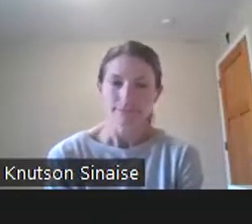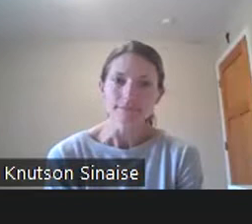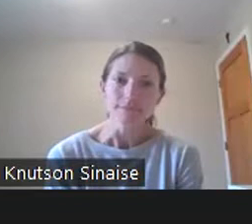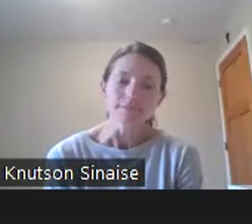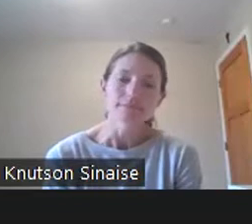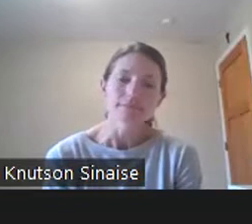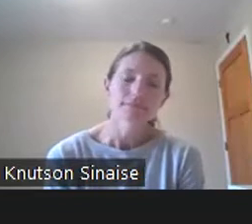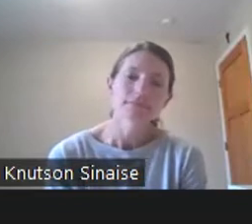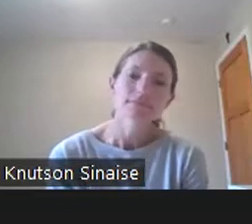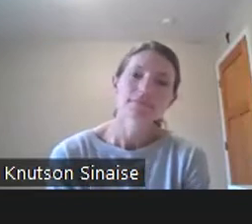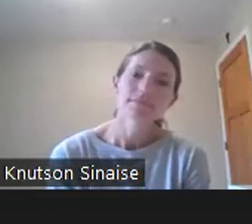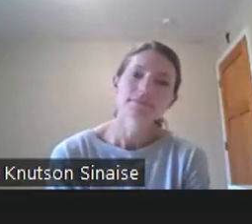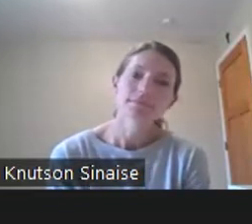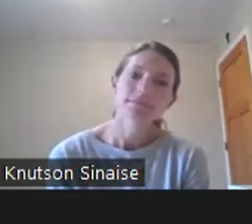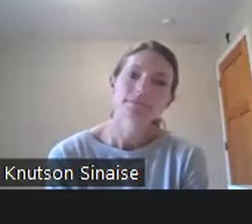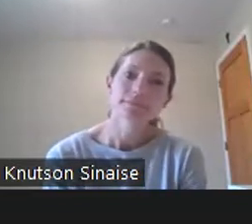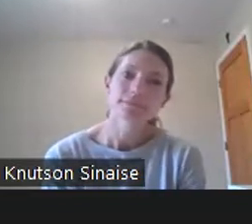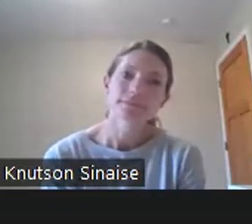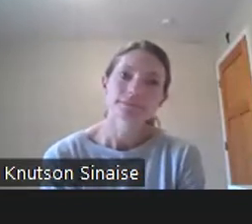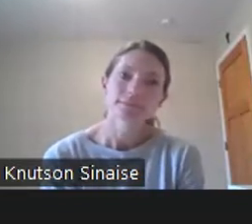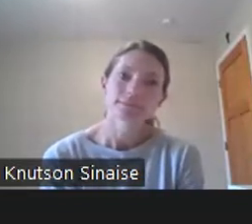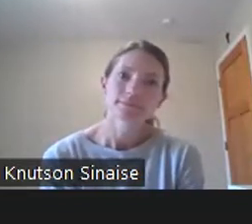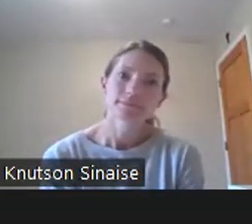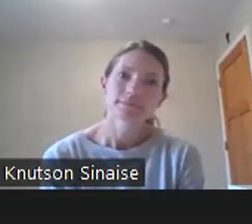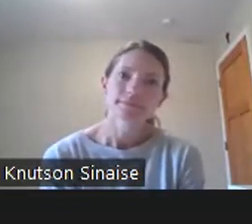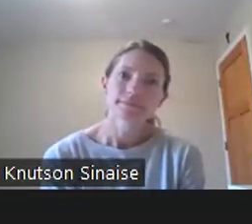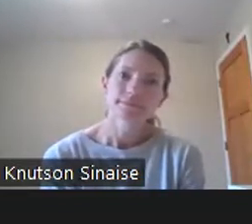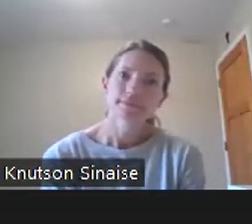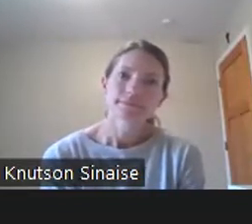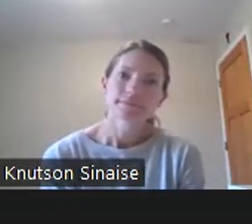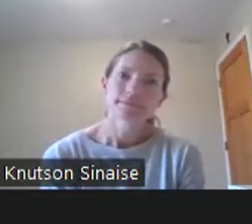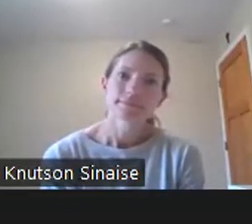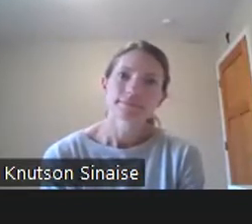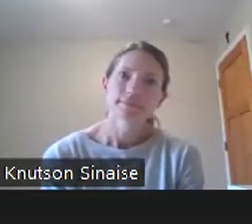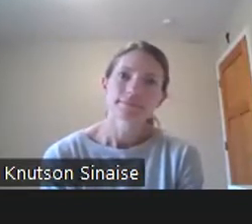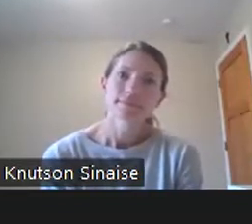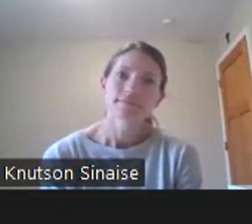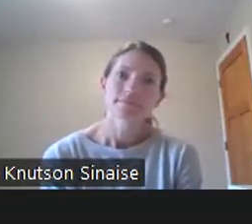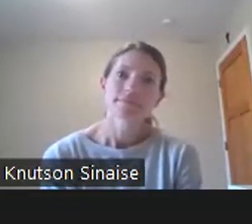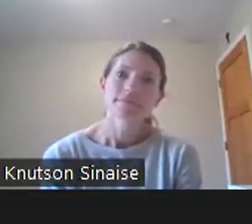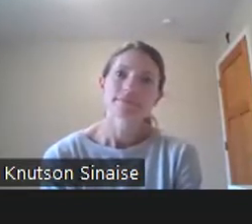That sounds like a common theme. Great.